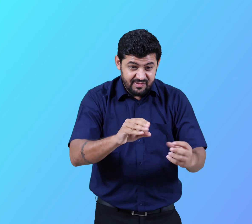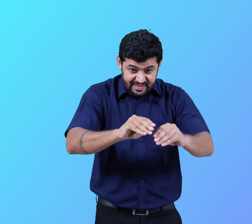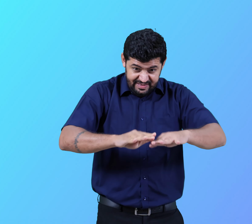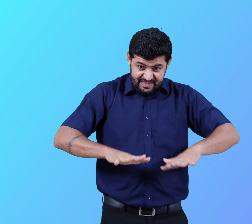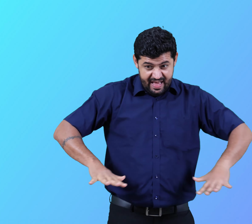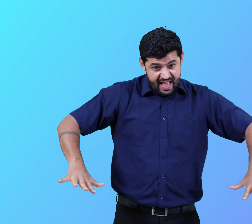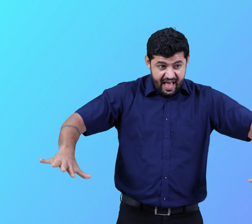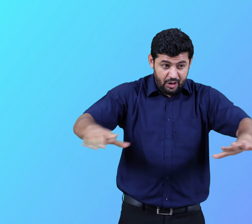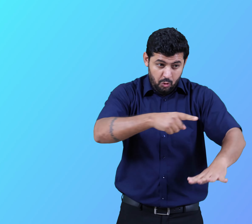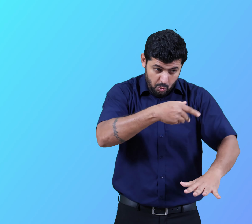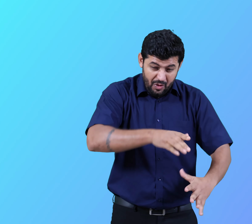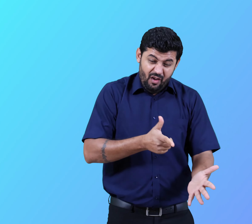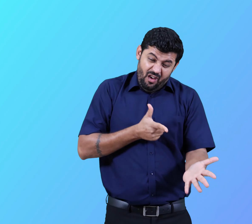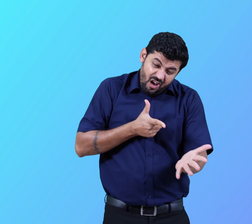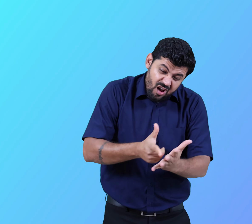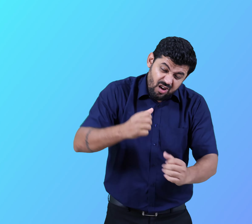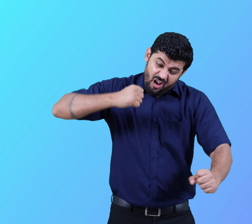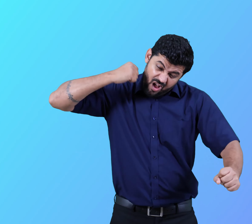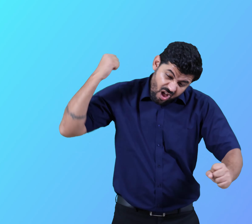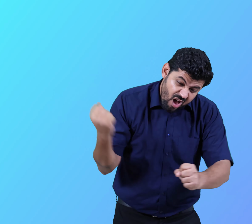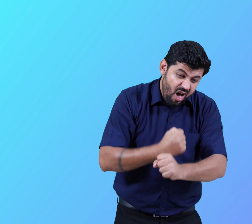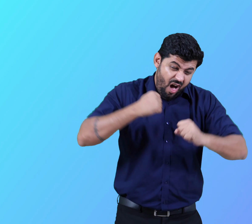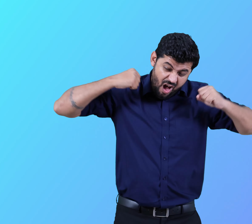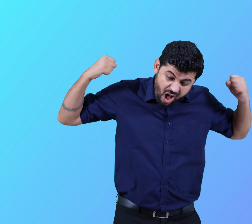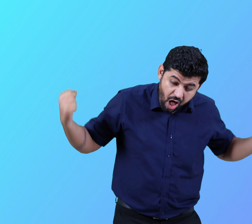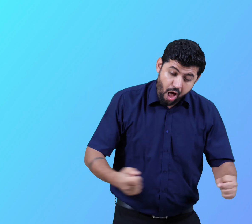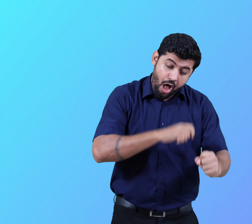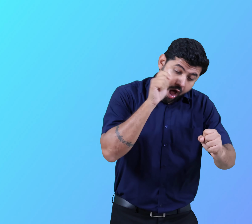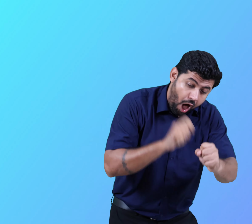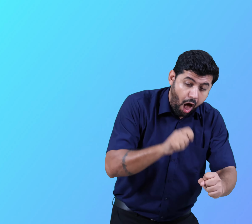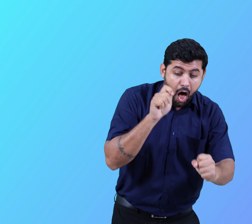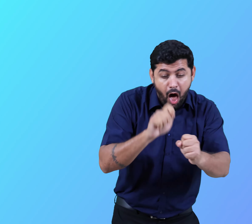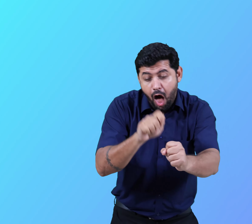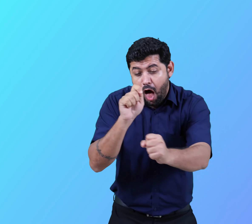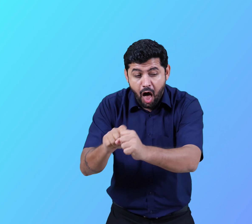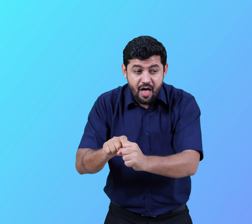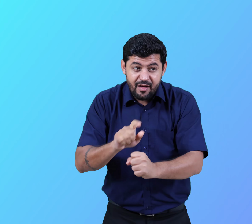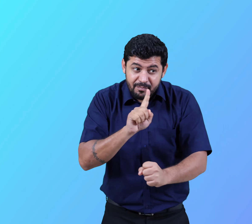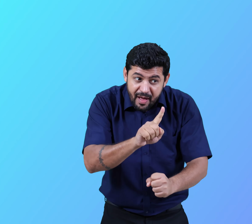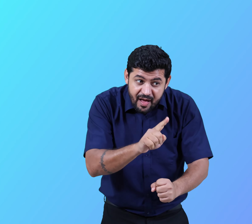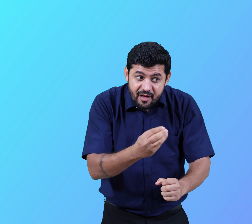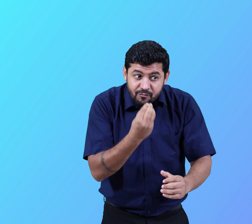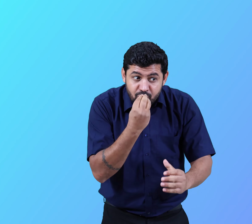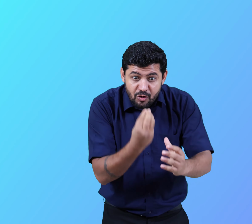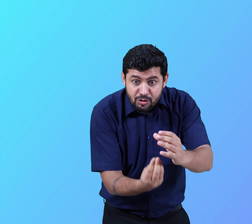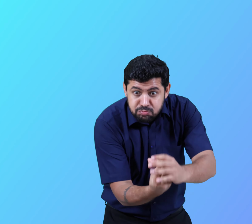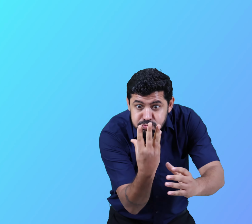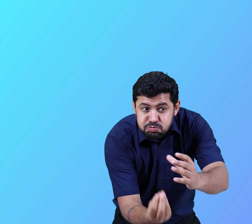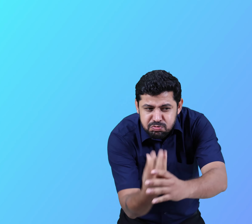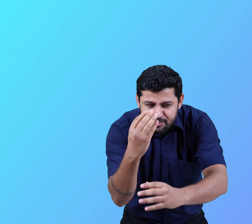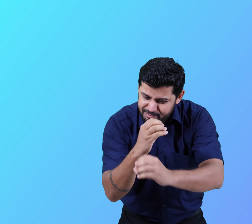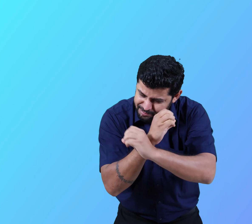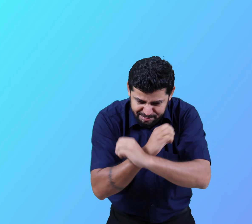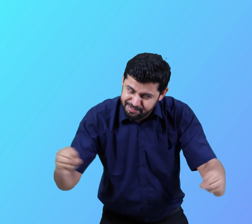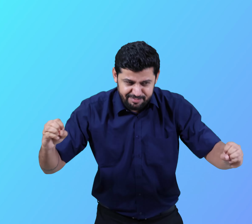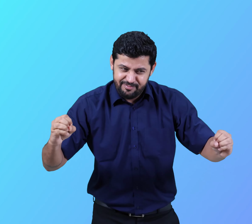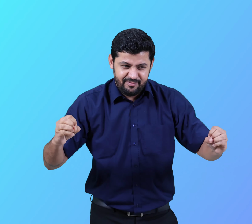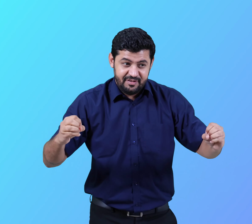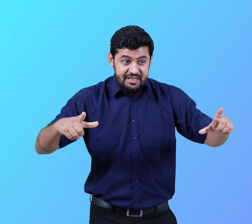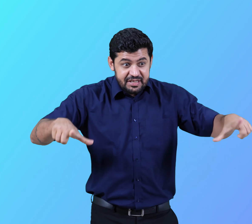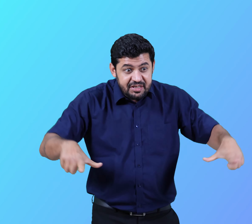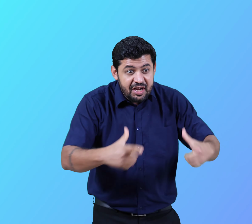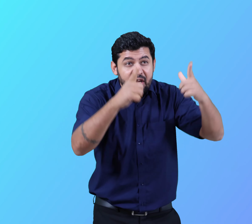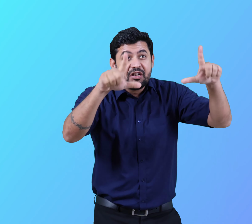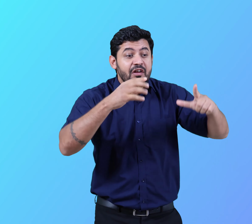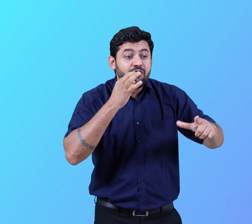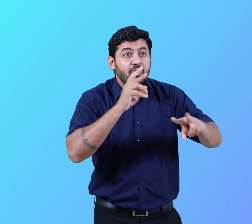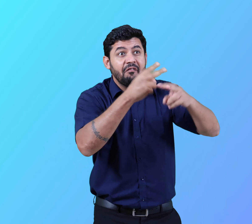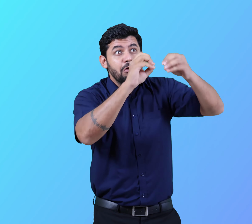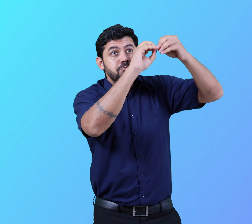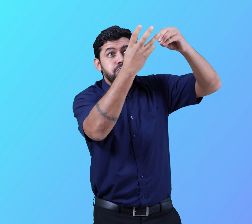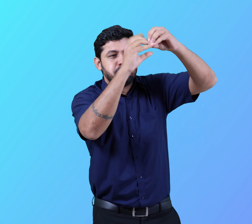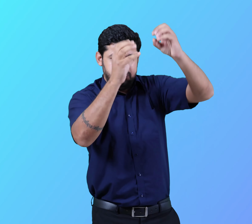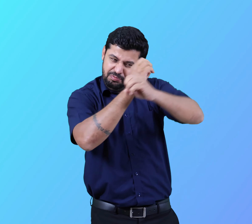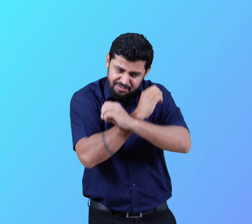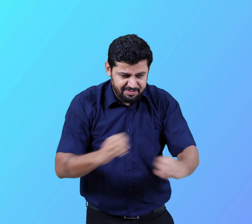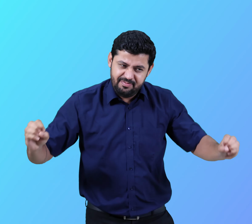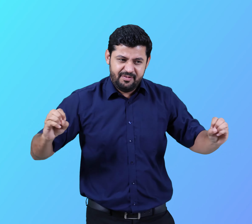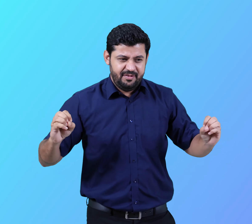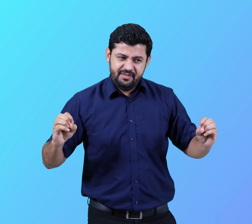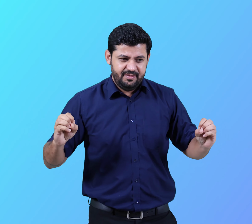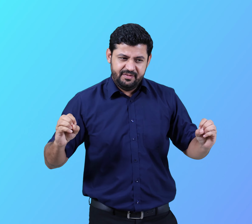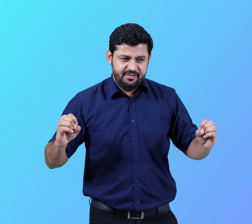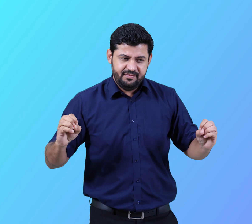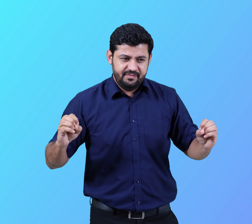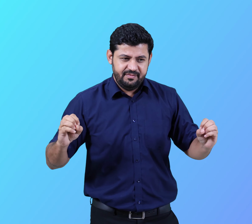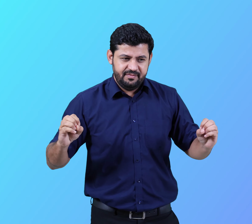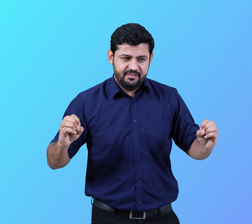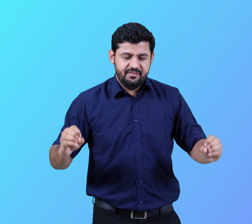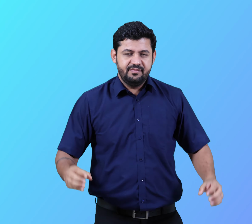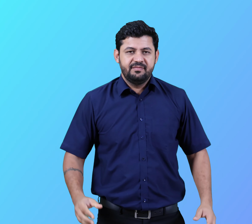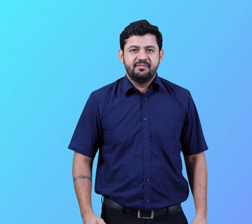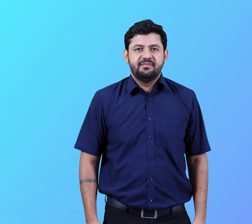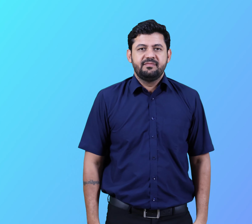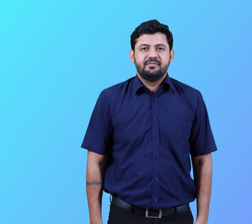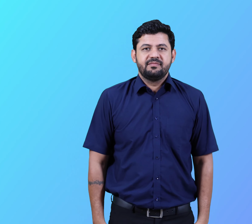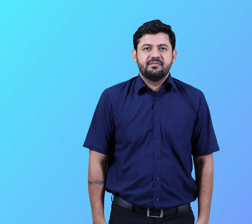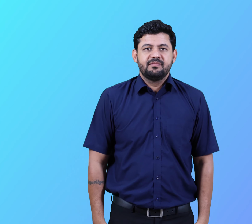You will work hard, but it will not help. Your land will not give any crops, and your trees will not grow their fruit.